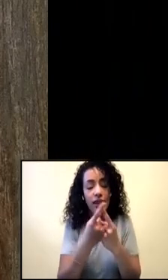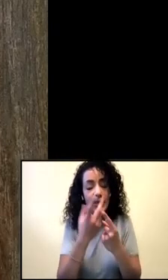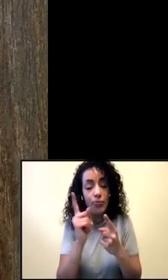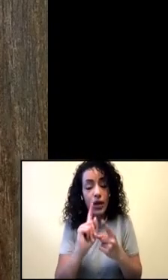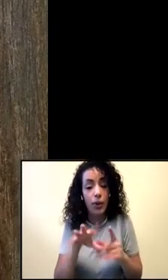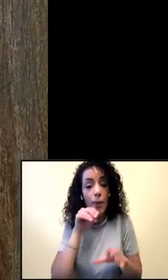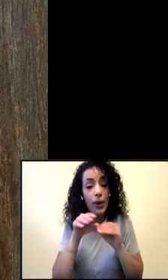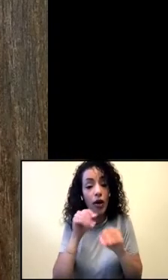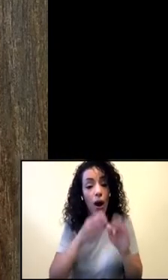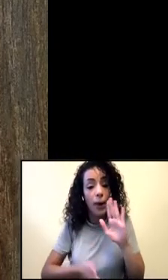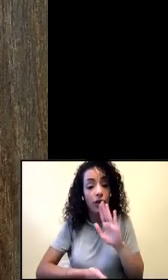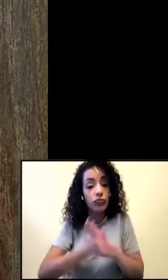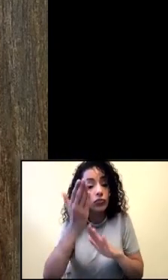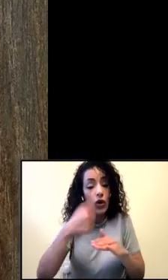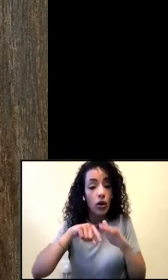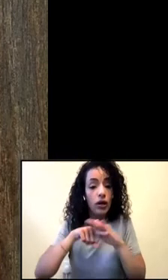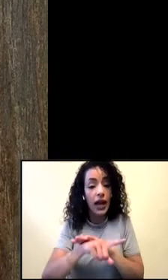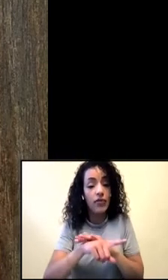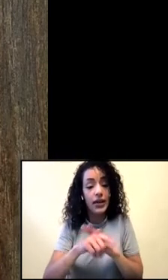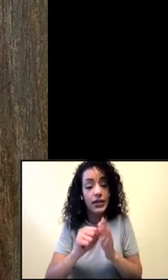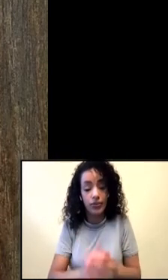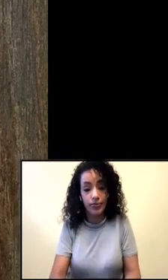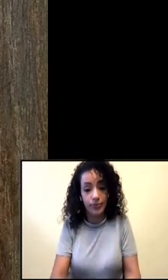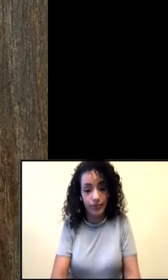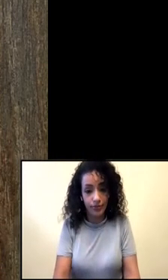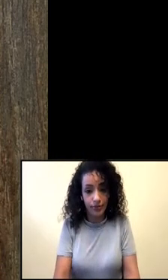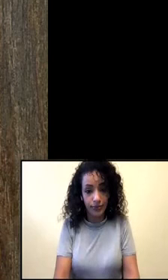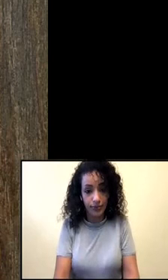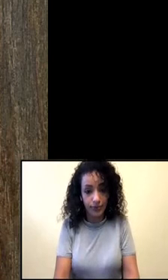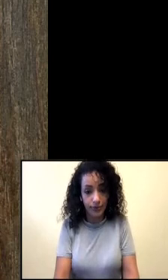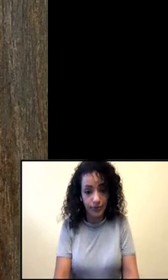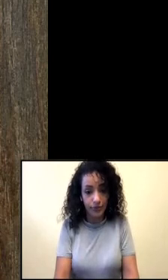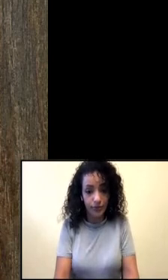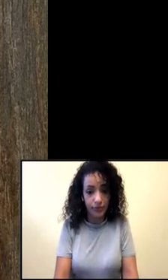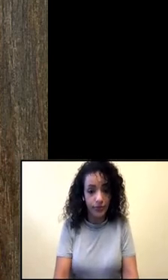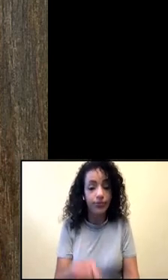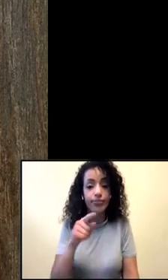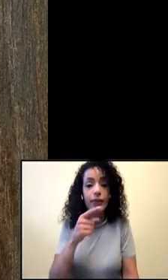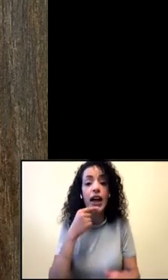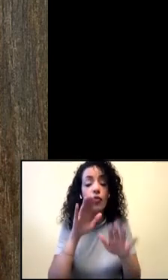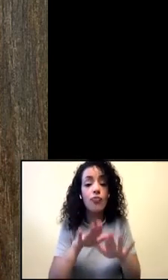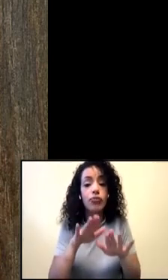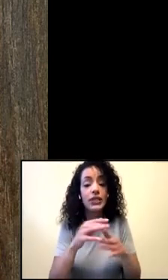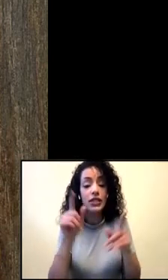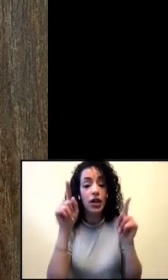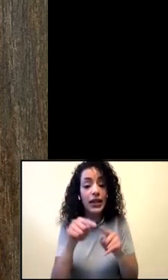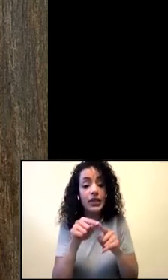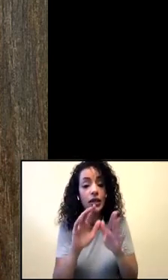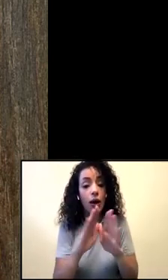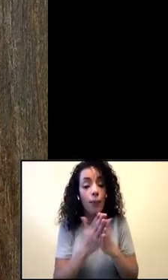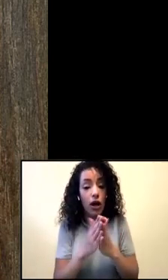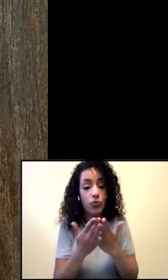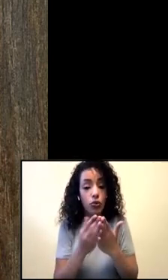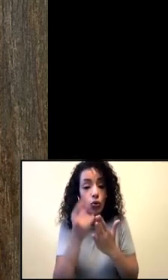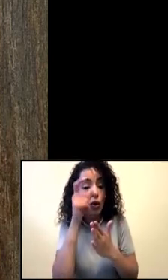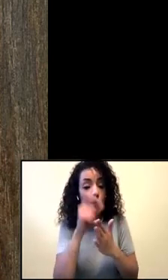Ah great okay so this is obviously it's a British Indian passport that someone kept with them of